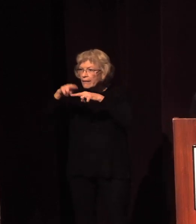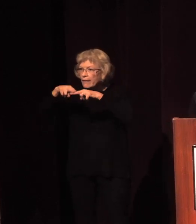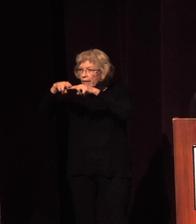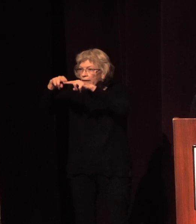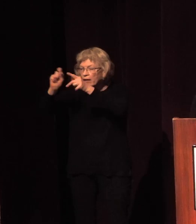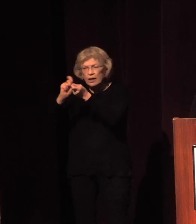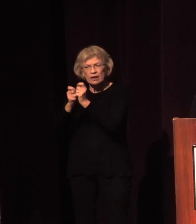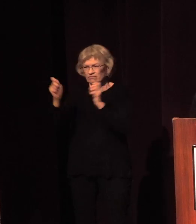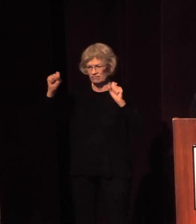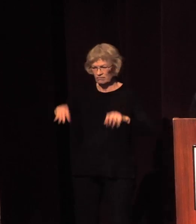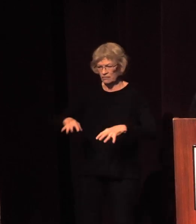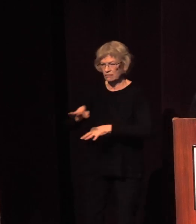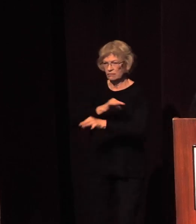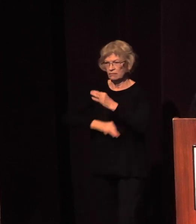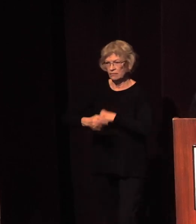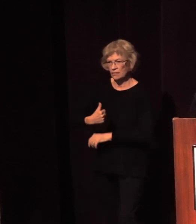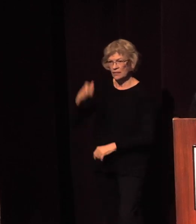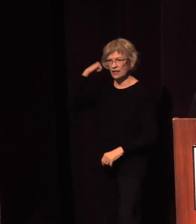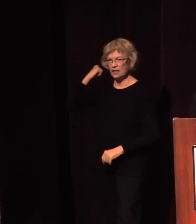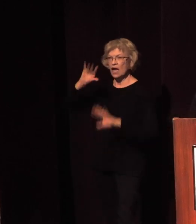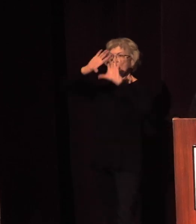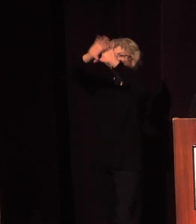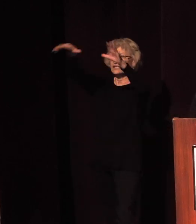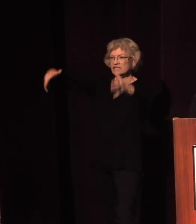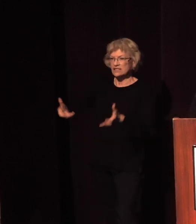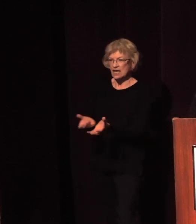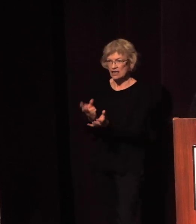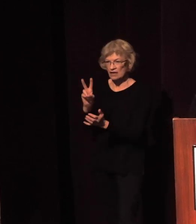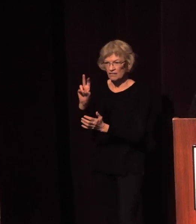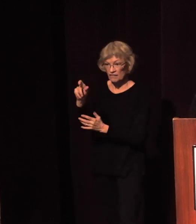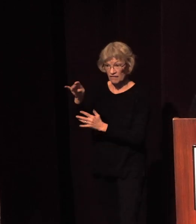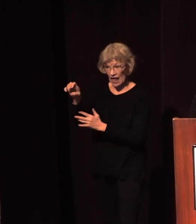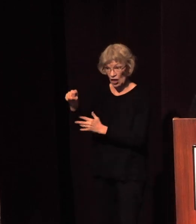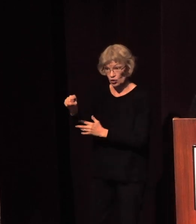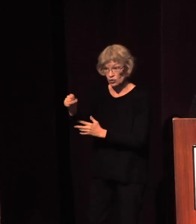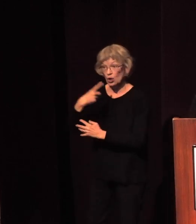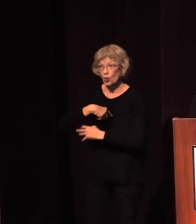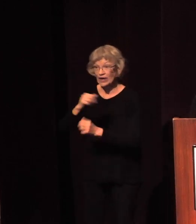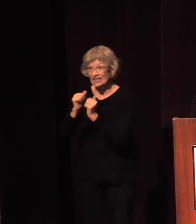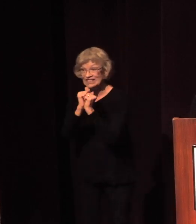workshops or a laundry list of criminal changes; instead, we decided